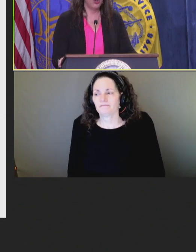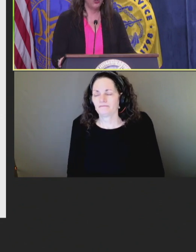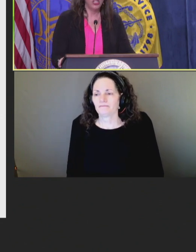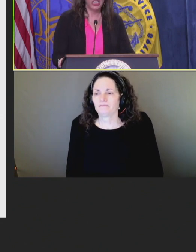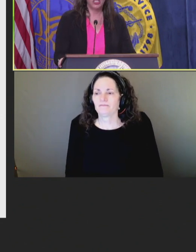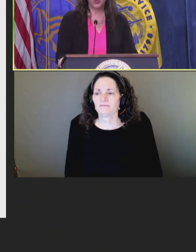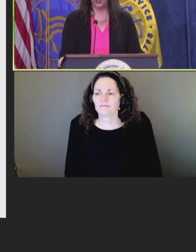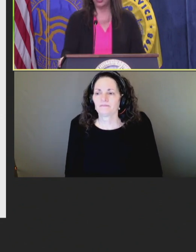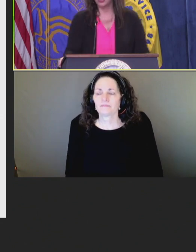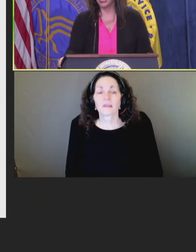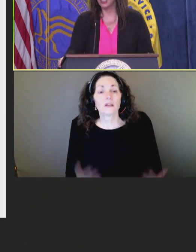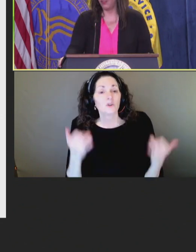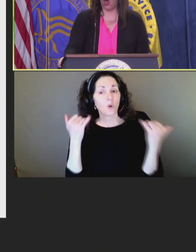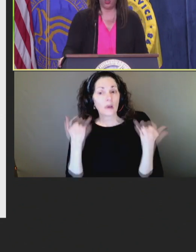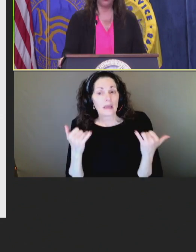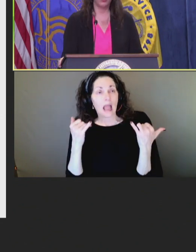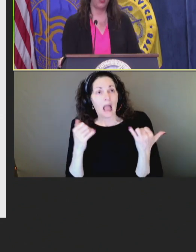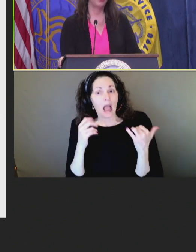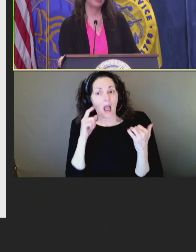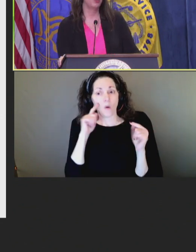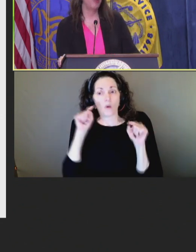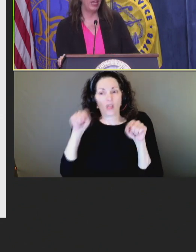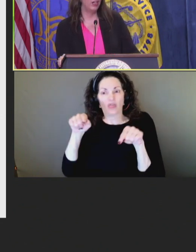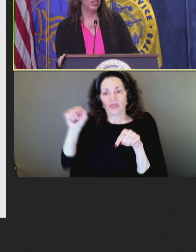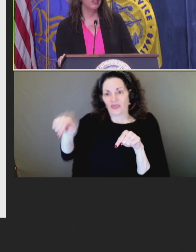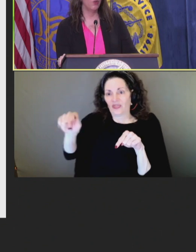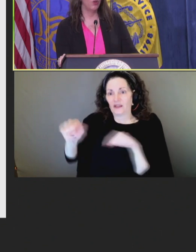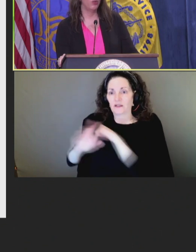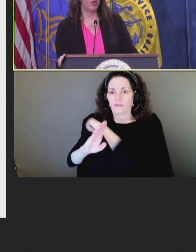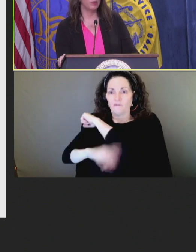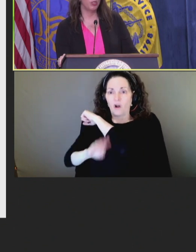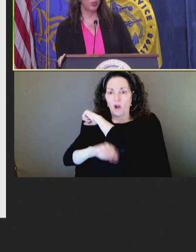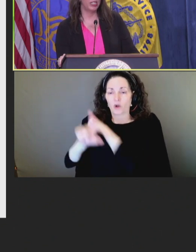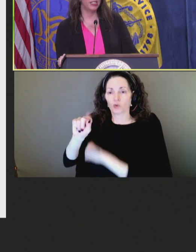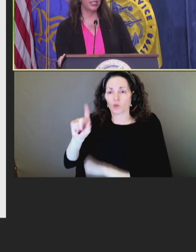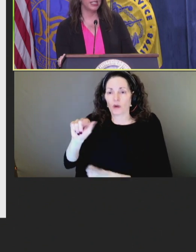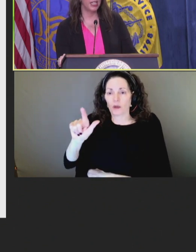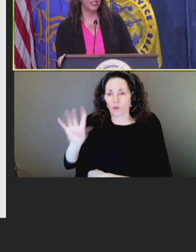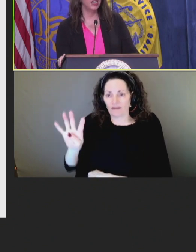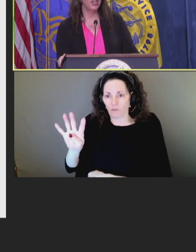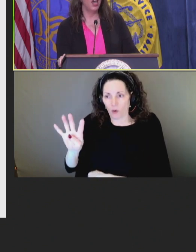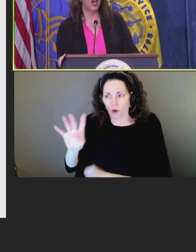looking towards this fall, we're already preparing for the respiratory season.